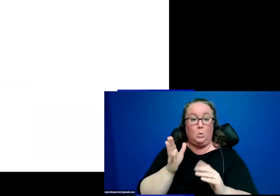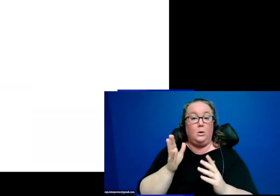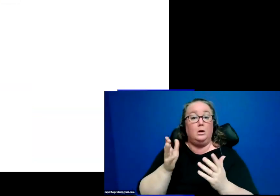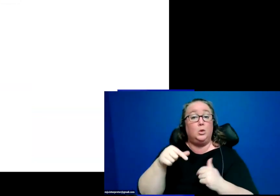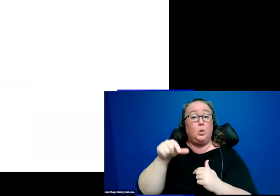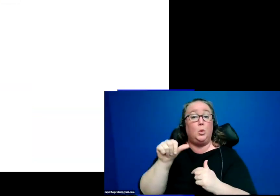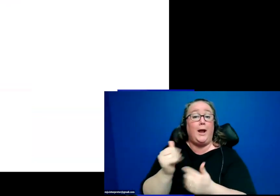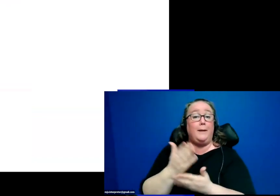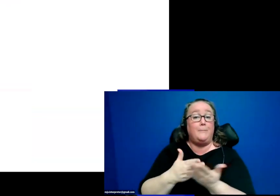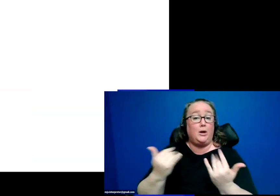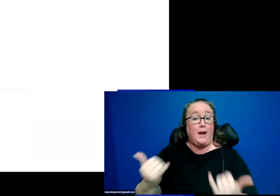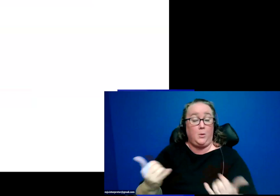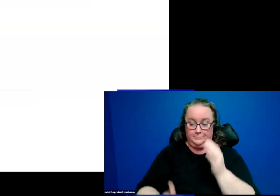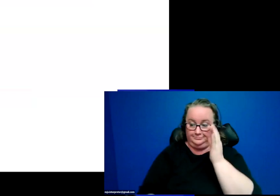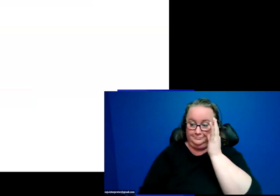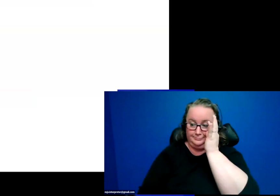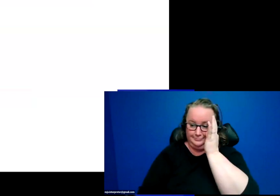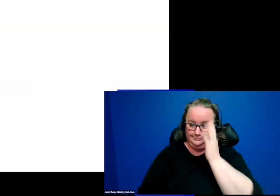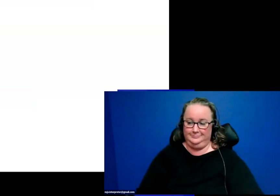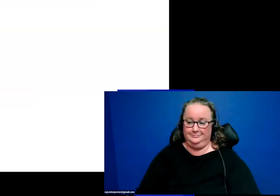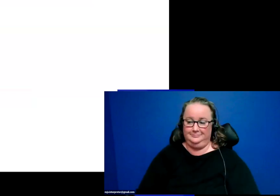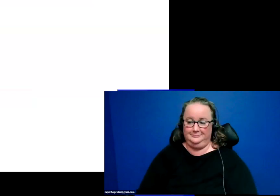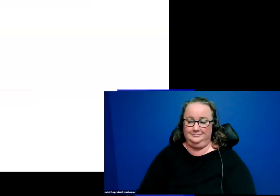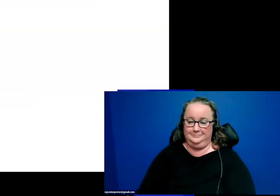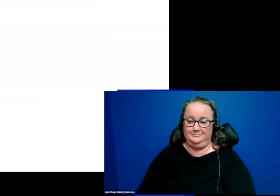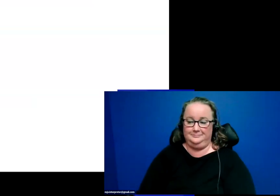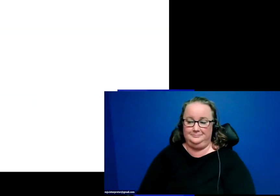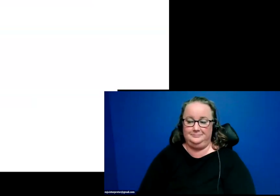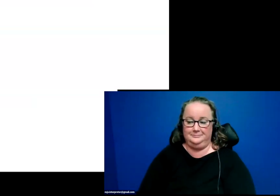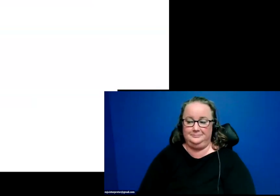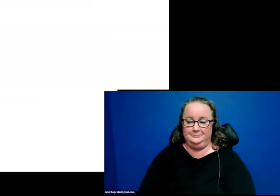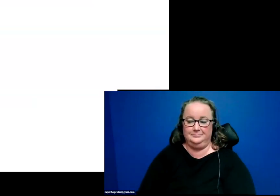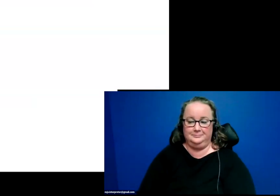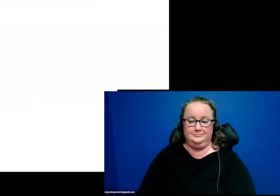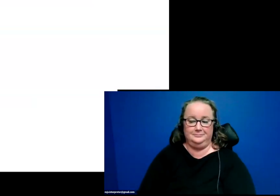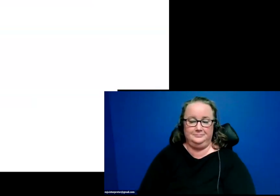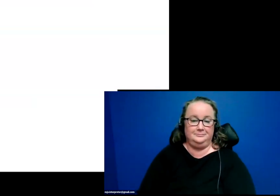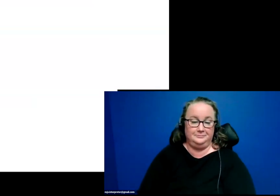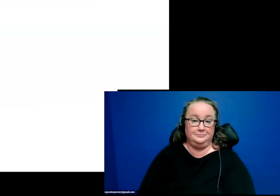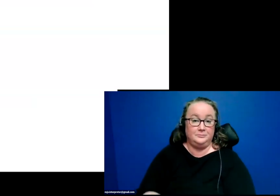Okay. So for the Q&A, I'm going to turn this over to Attorney Lewis,